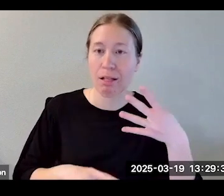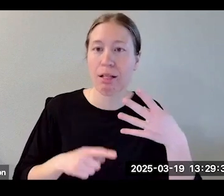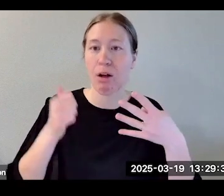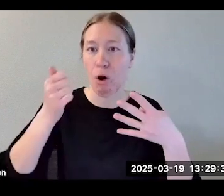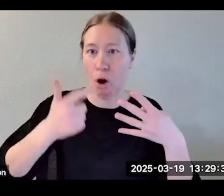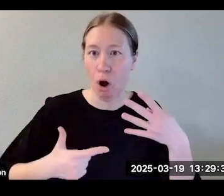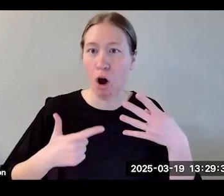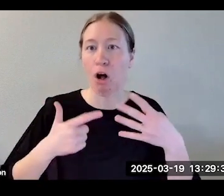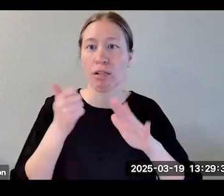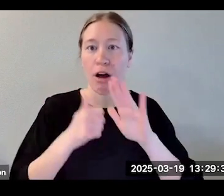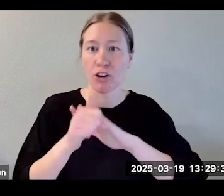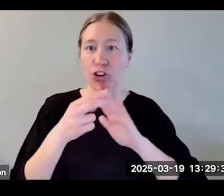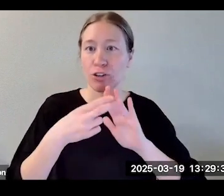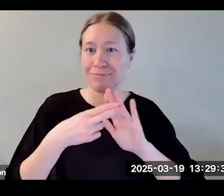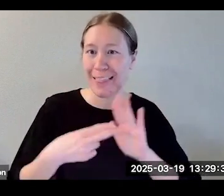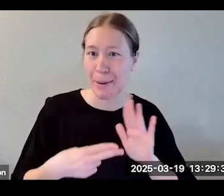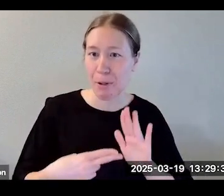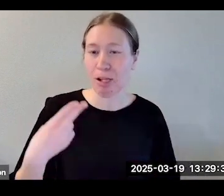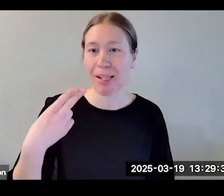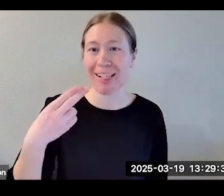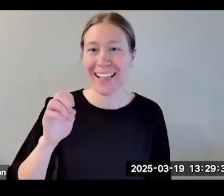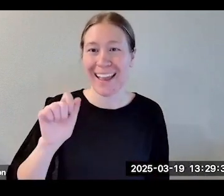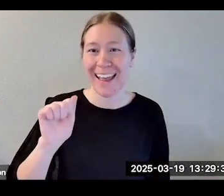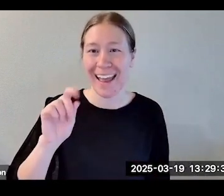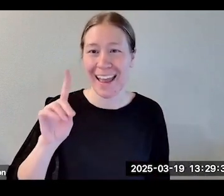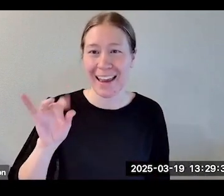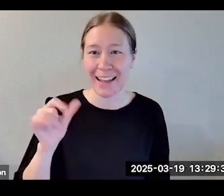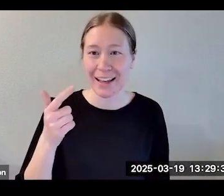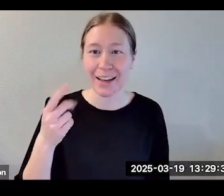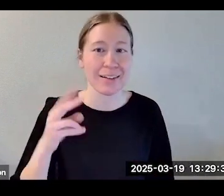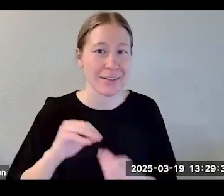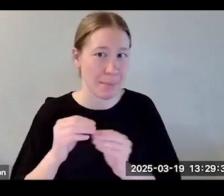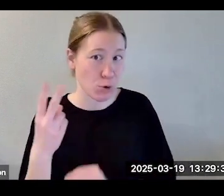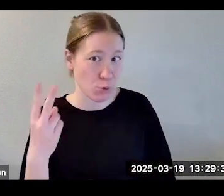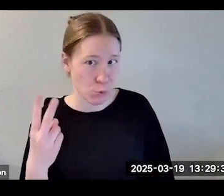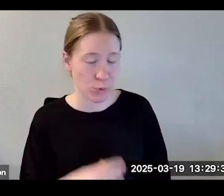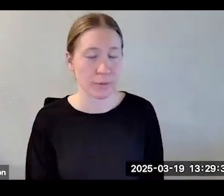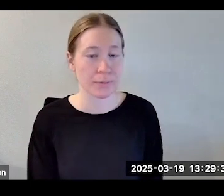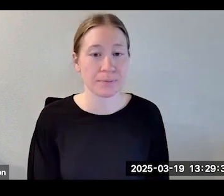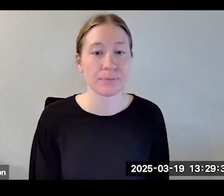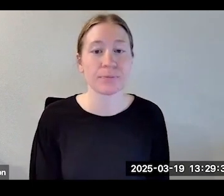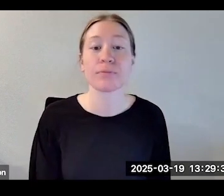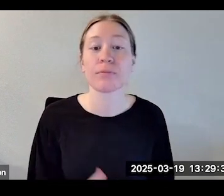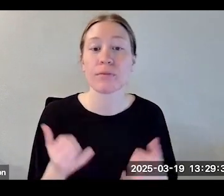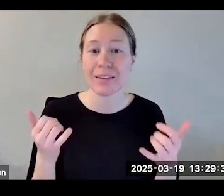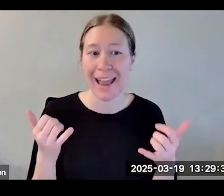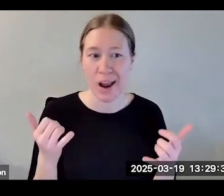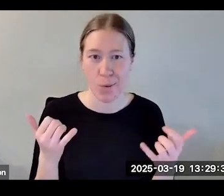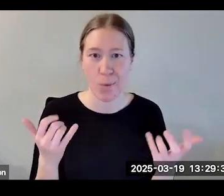So there is one other way that we can modify headings. We have multiple heading level twos on this page.